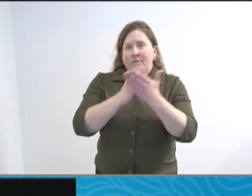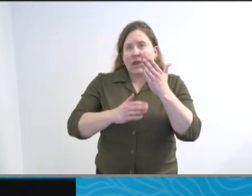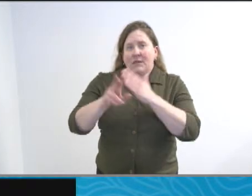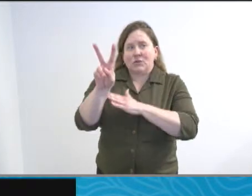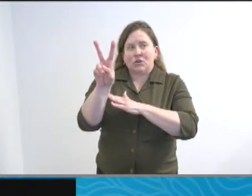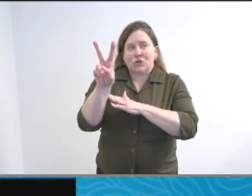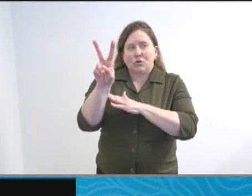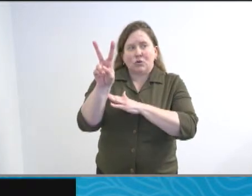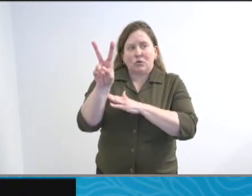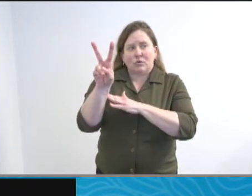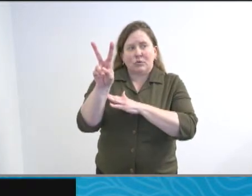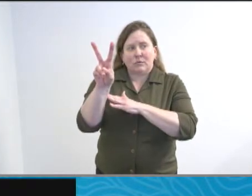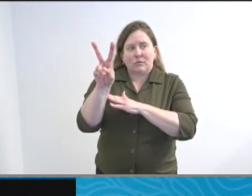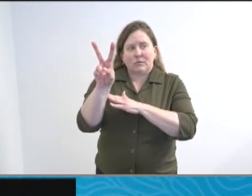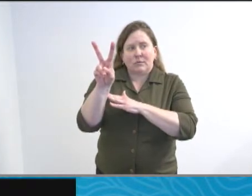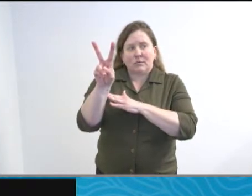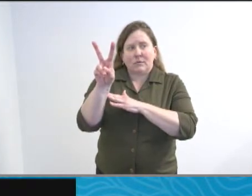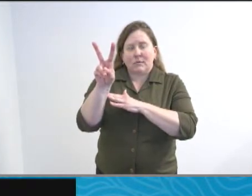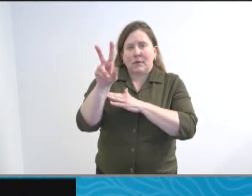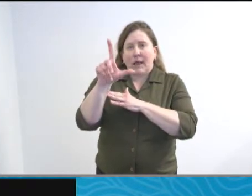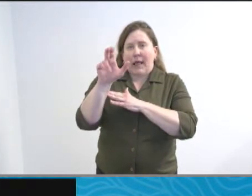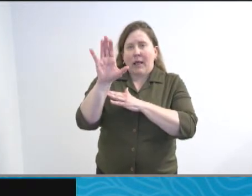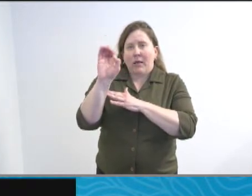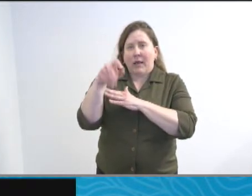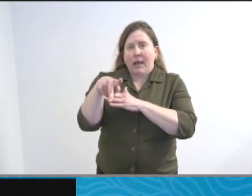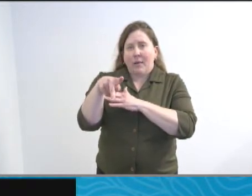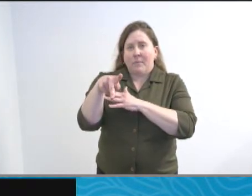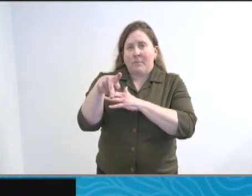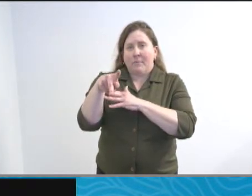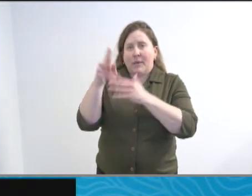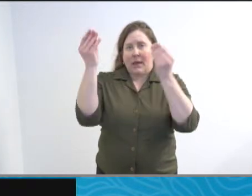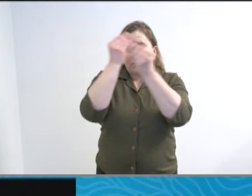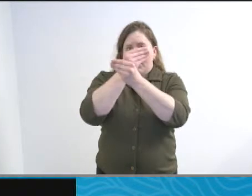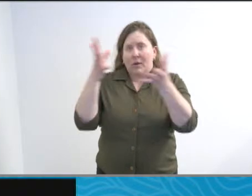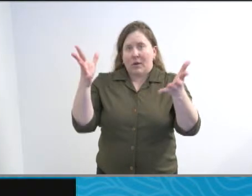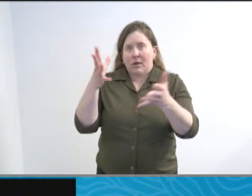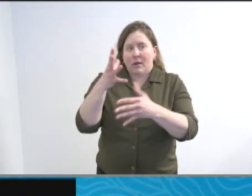we continue our LCAP input and our drafting as we connect